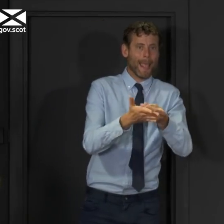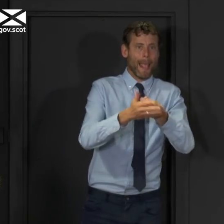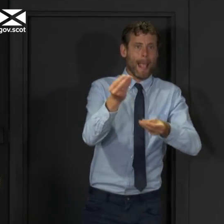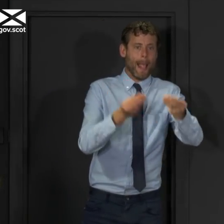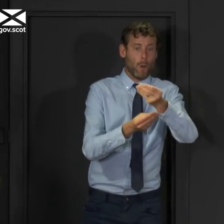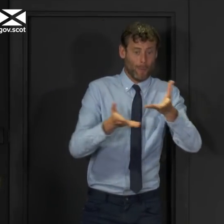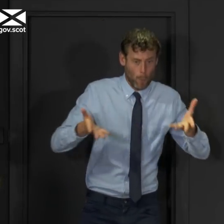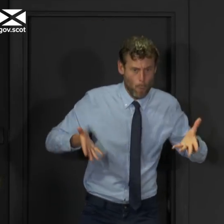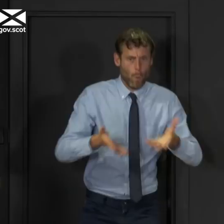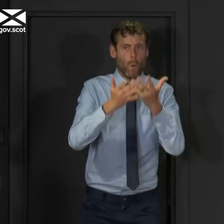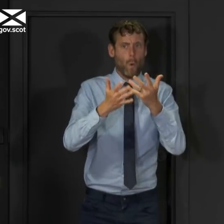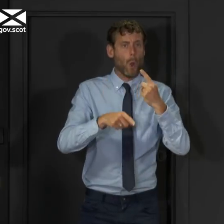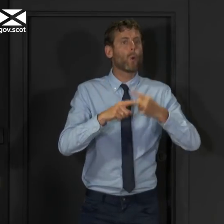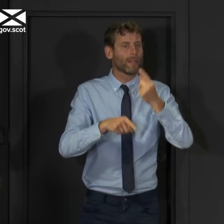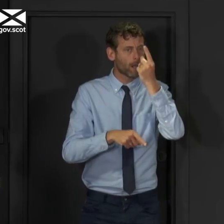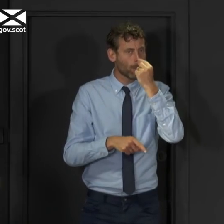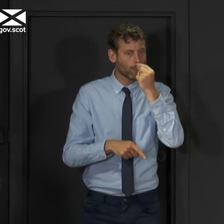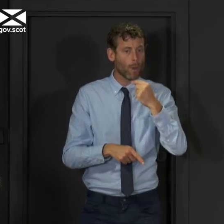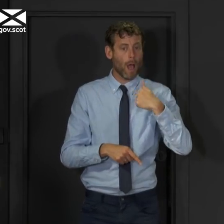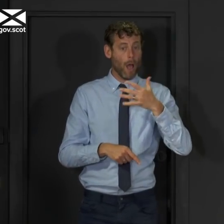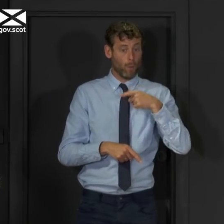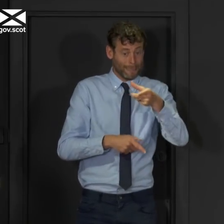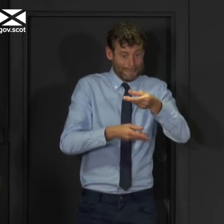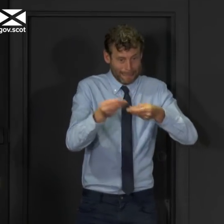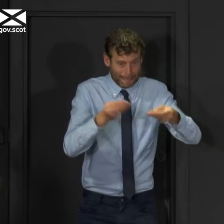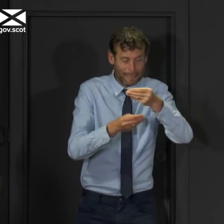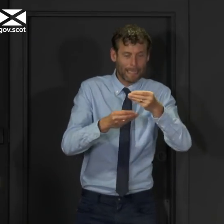get it going in a way that is as close to normal as possible, as quickly as possible.